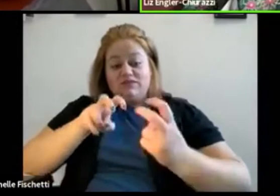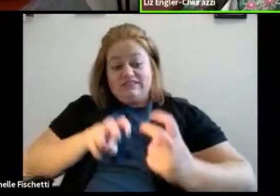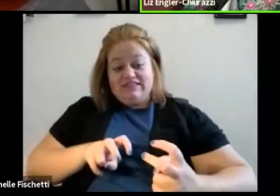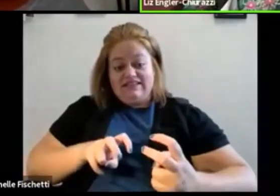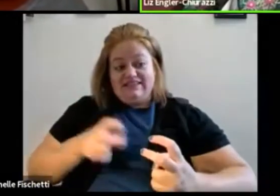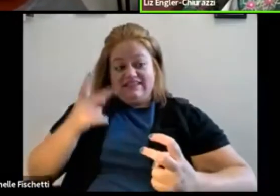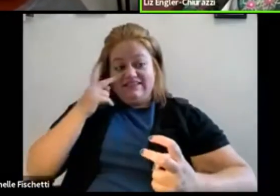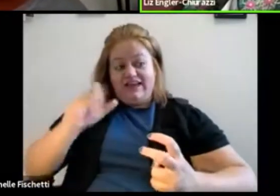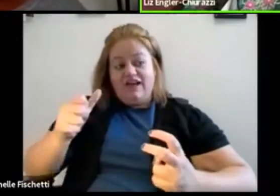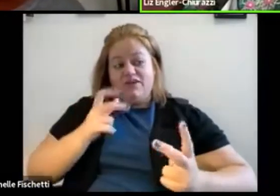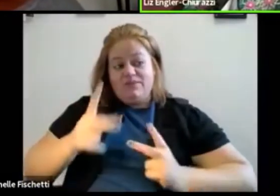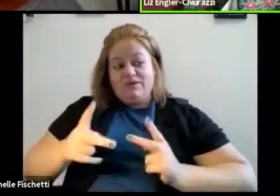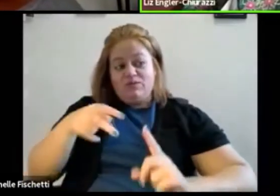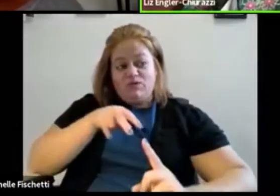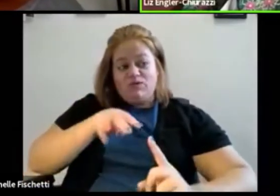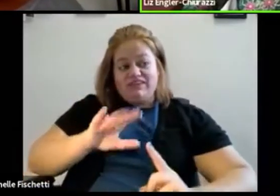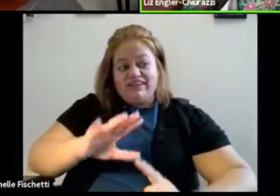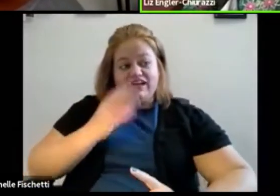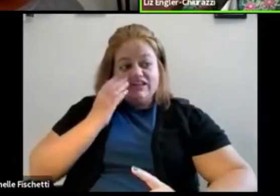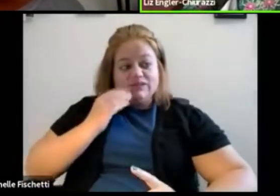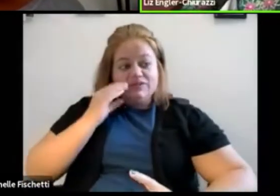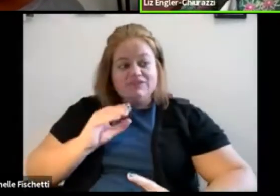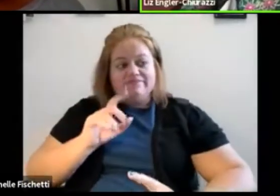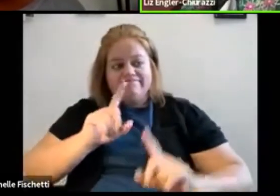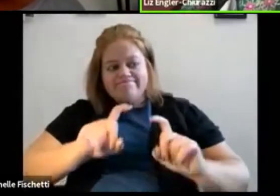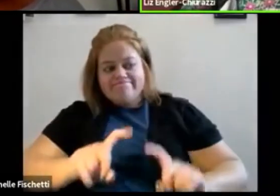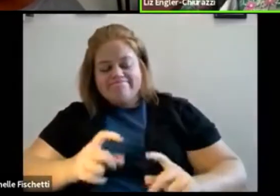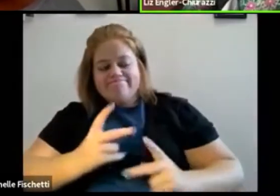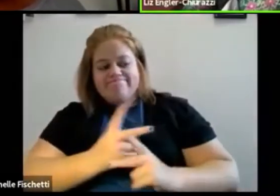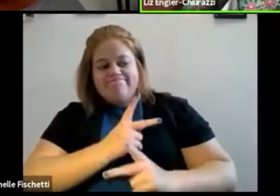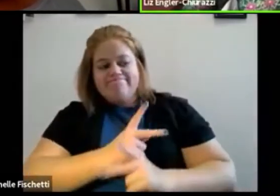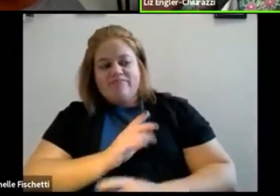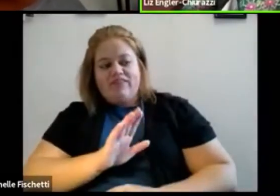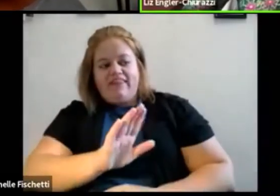picking their brain and trying to understand what they're discovering and